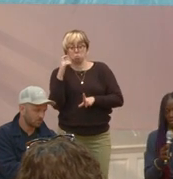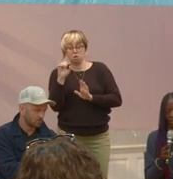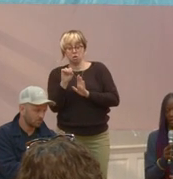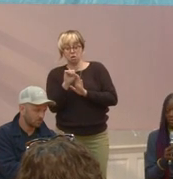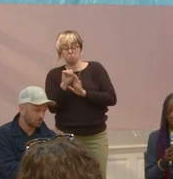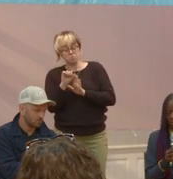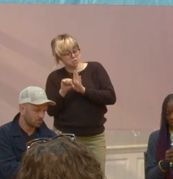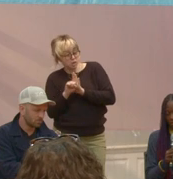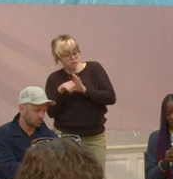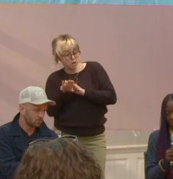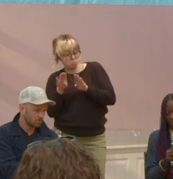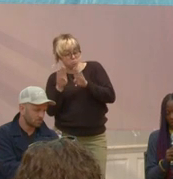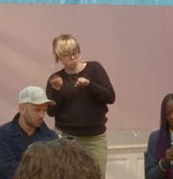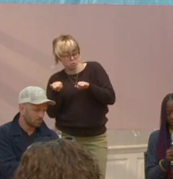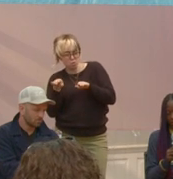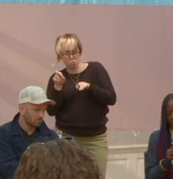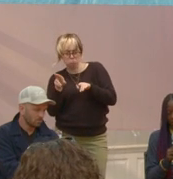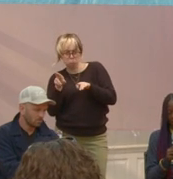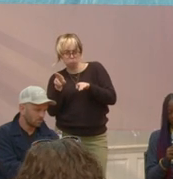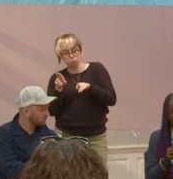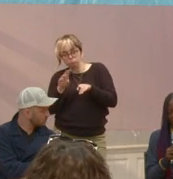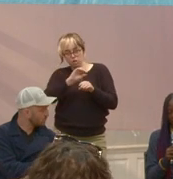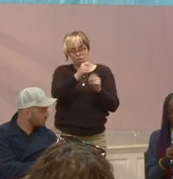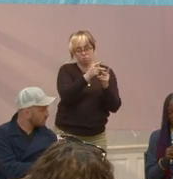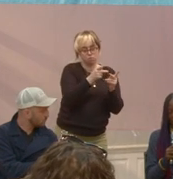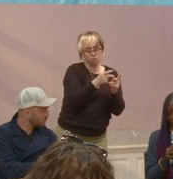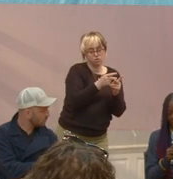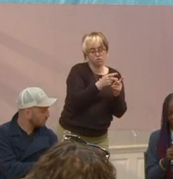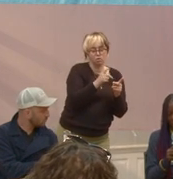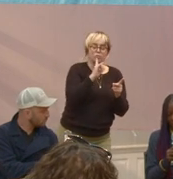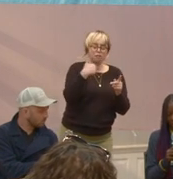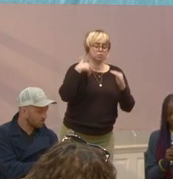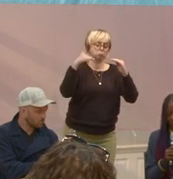museum or elsewhere. So I think there is another horizon. And